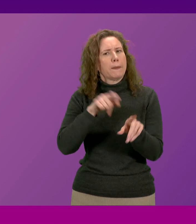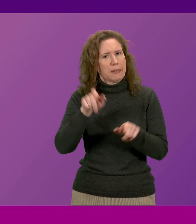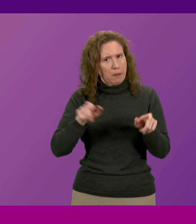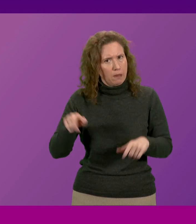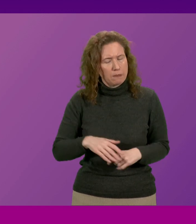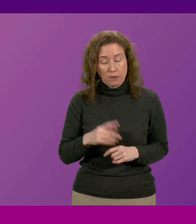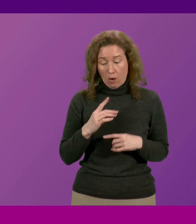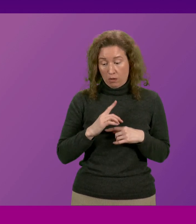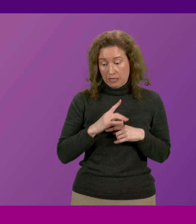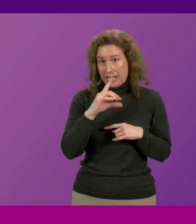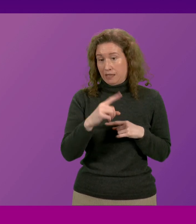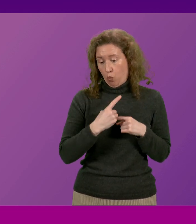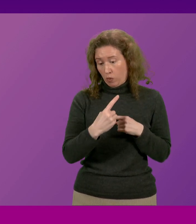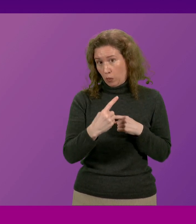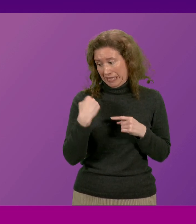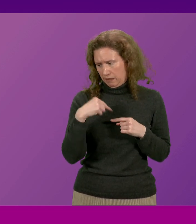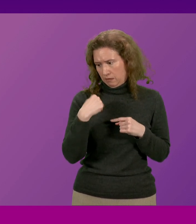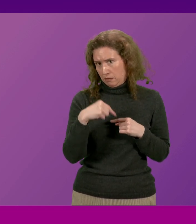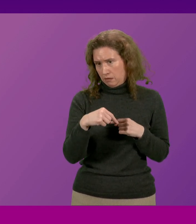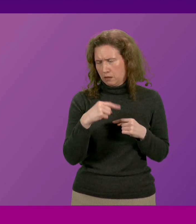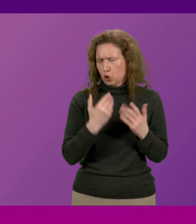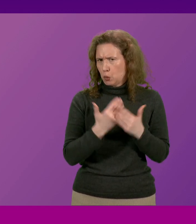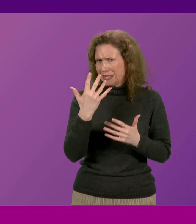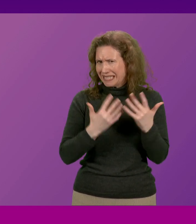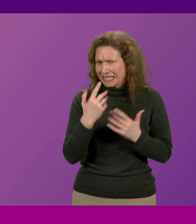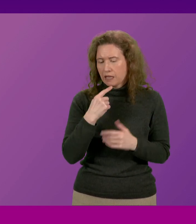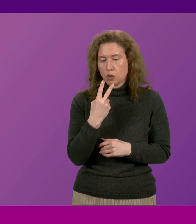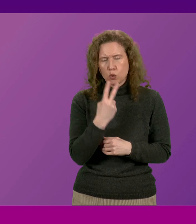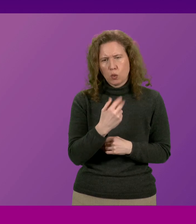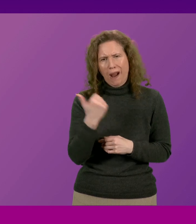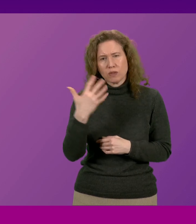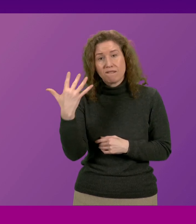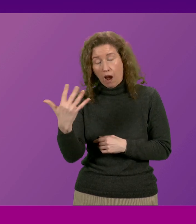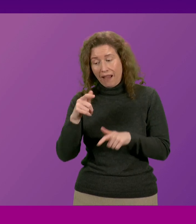In a week in which new statistics show that two in five Scottish pupils require extra